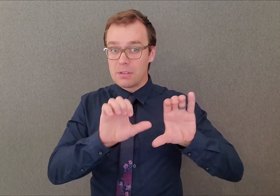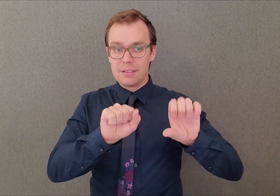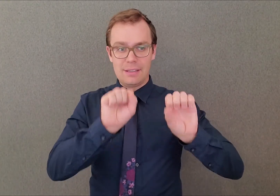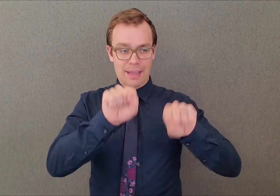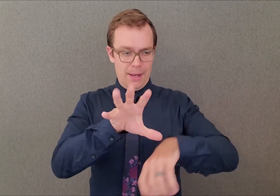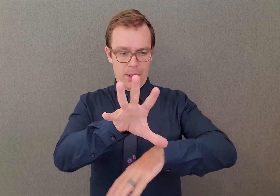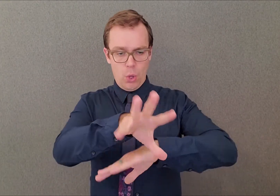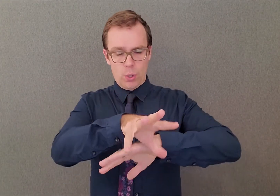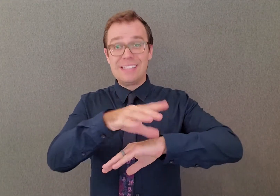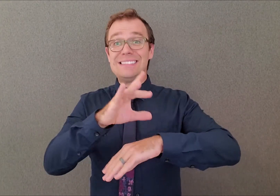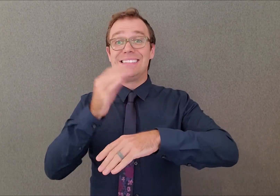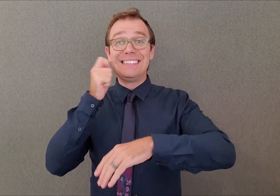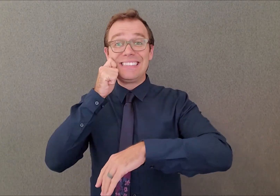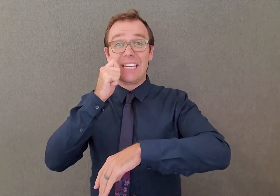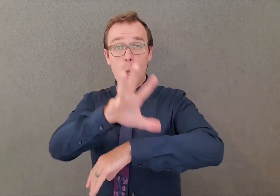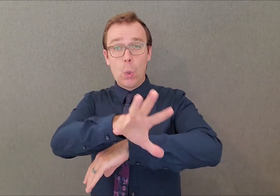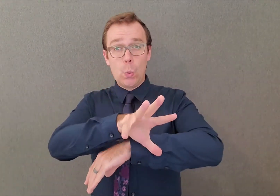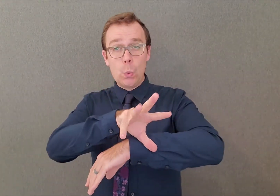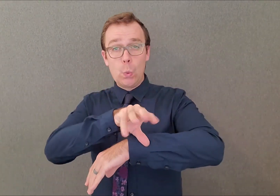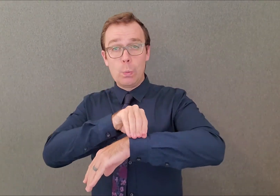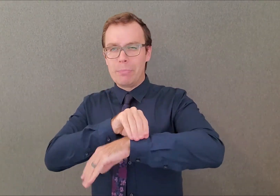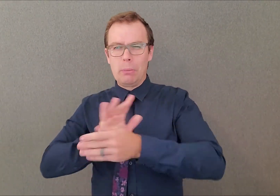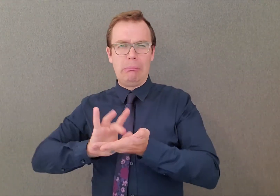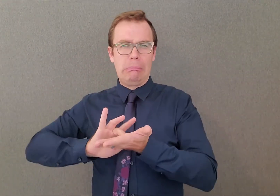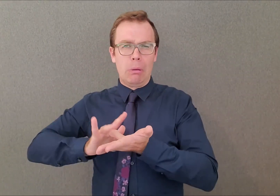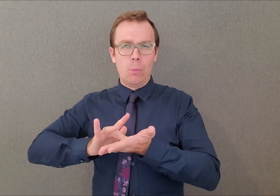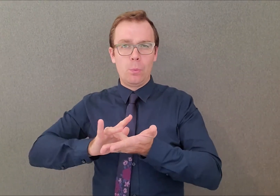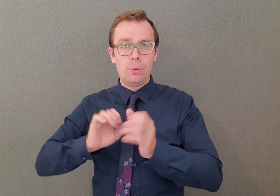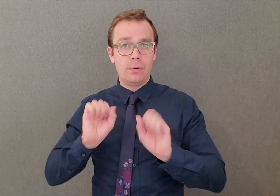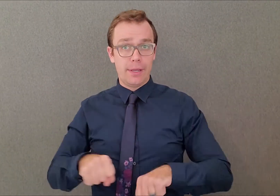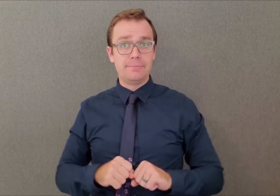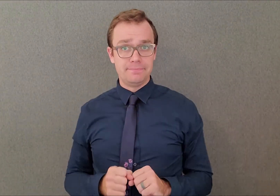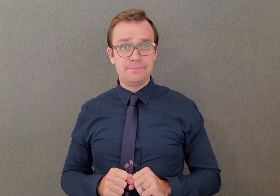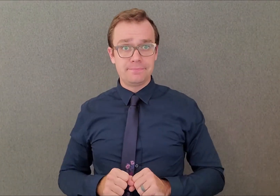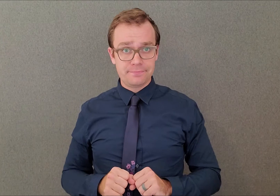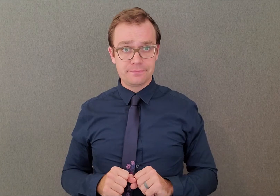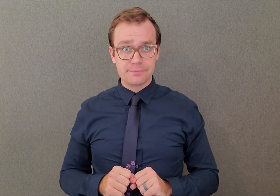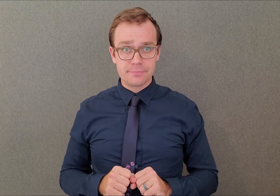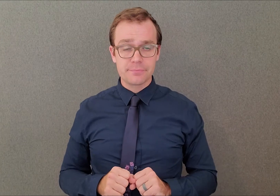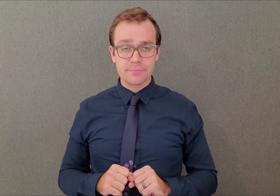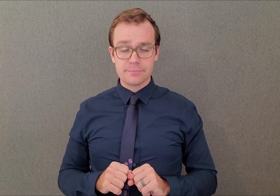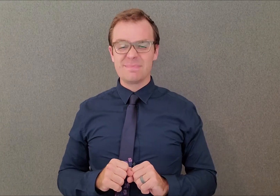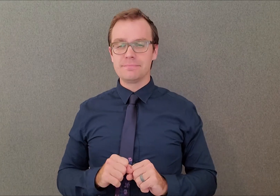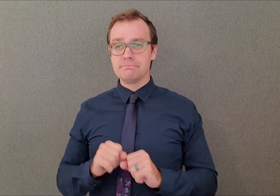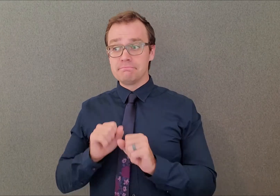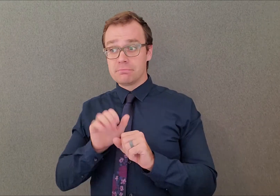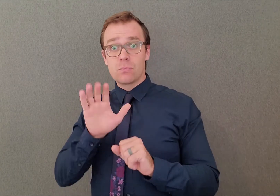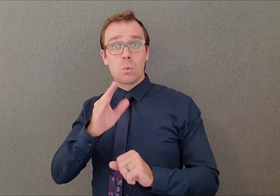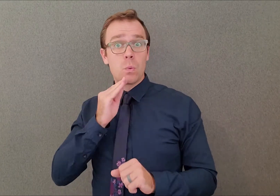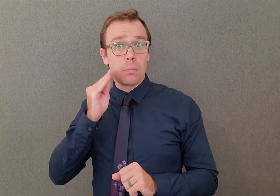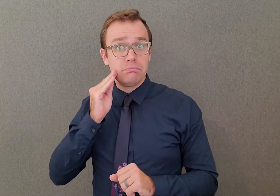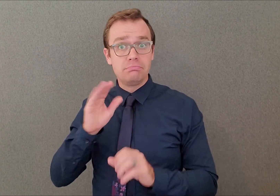and can be extremely poisonous. Discard old or outdated household chemical products.